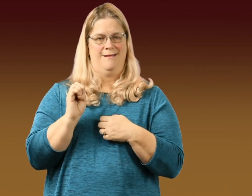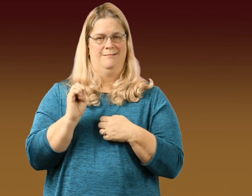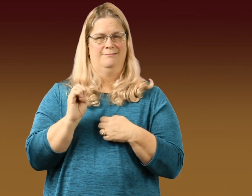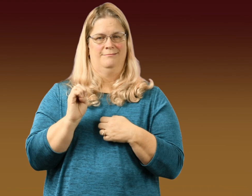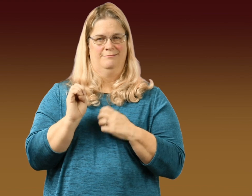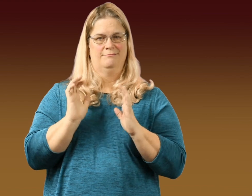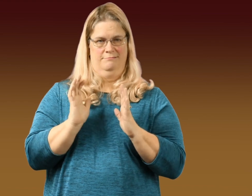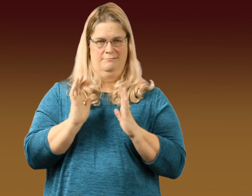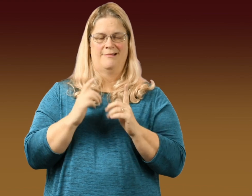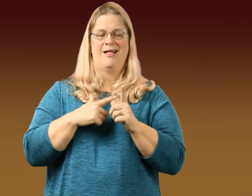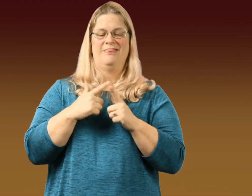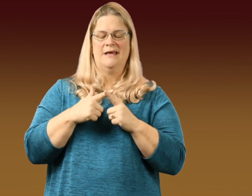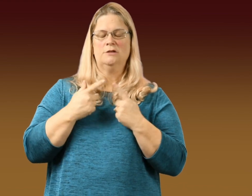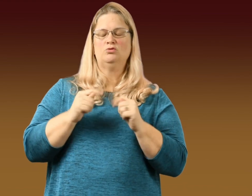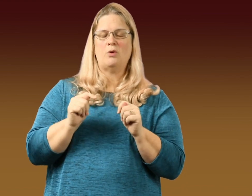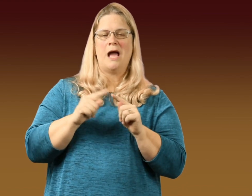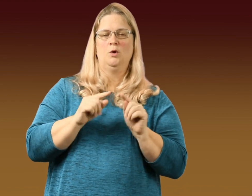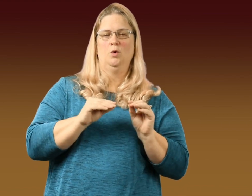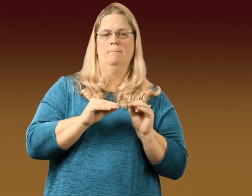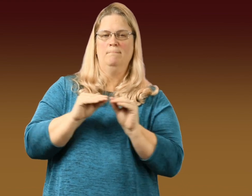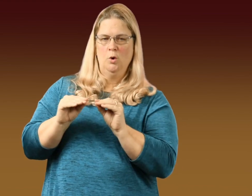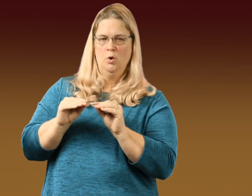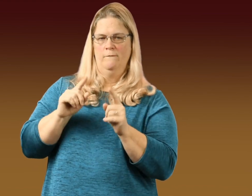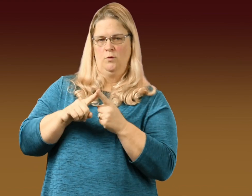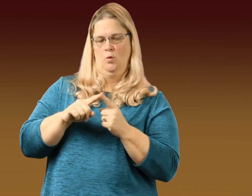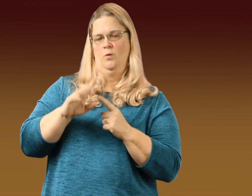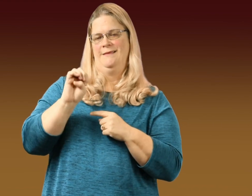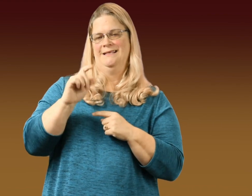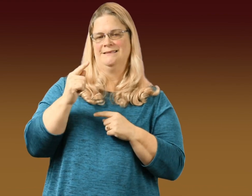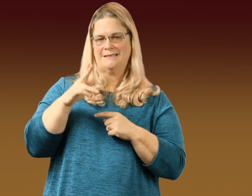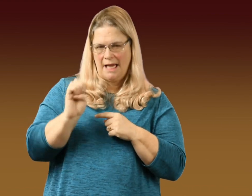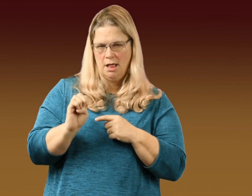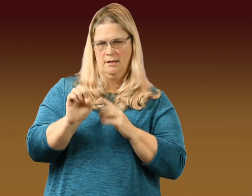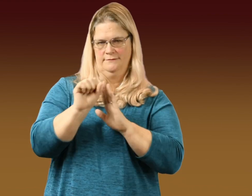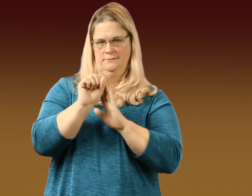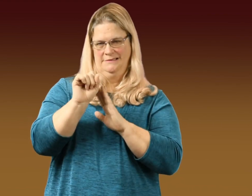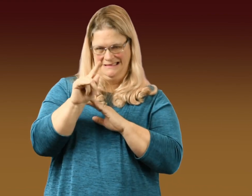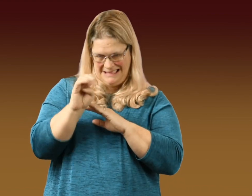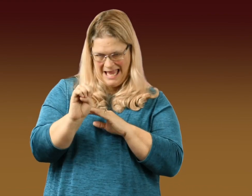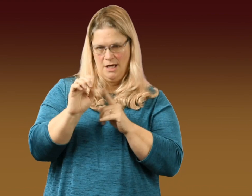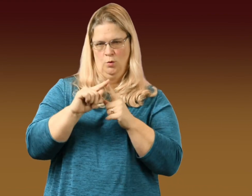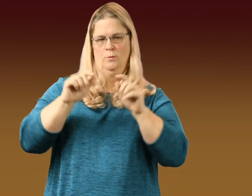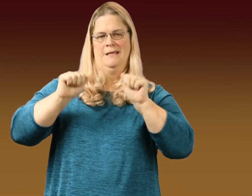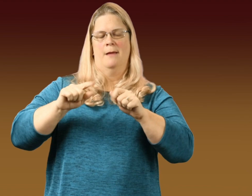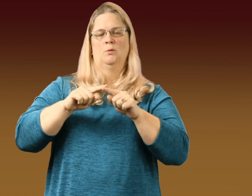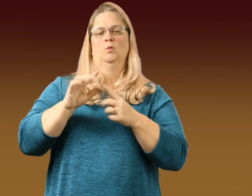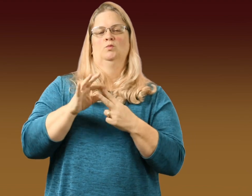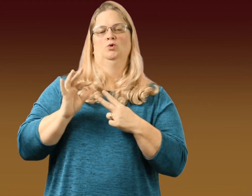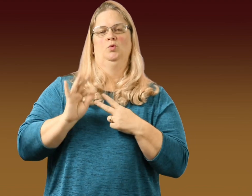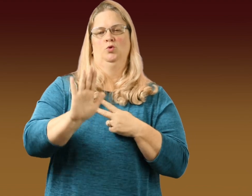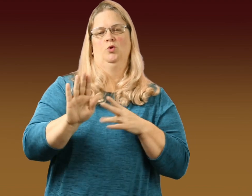of your own emotional state, and then try to move to the executive state,